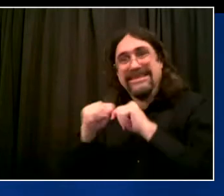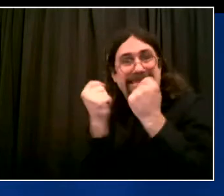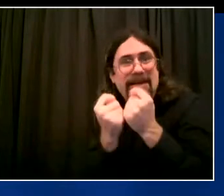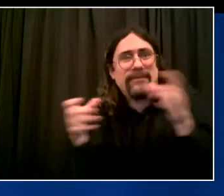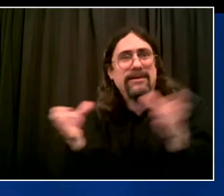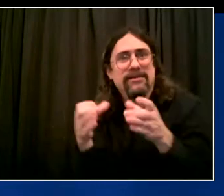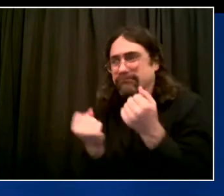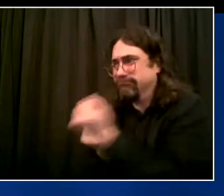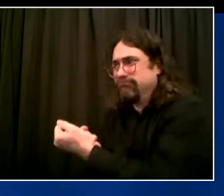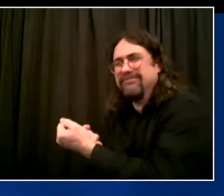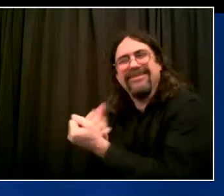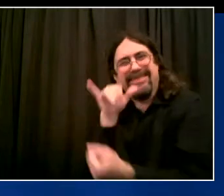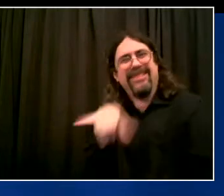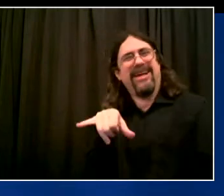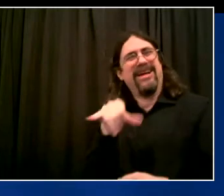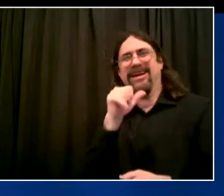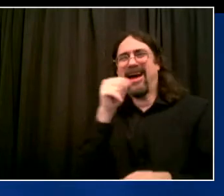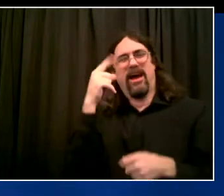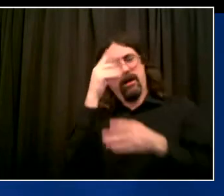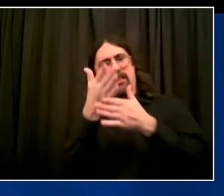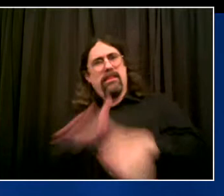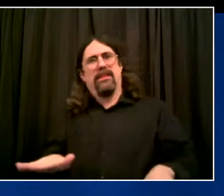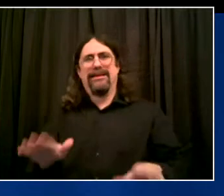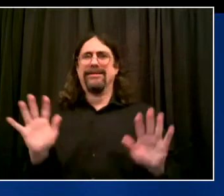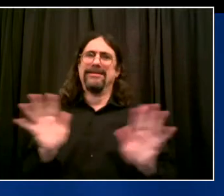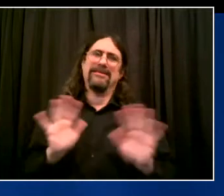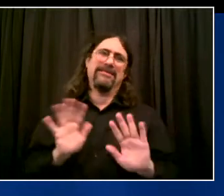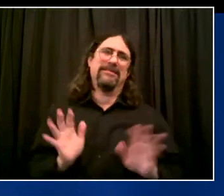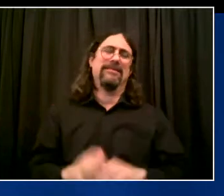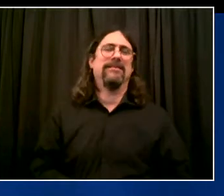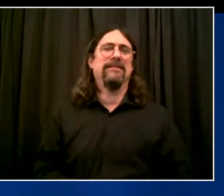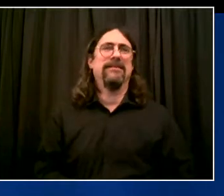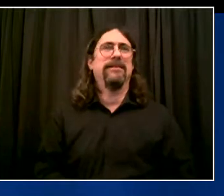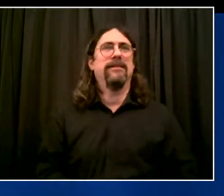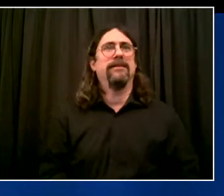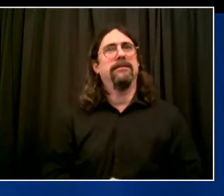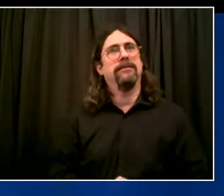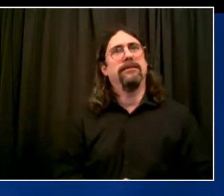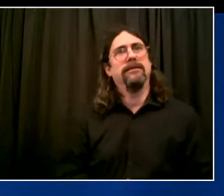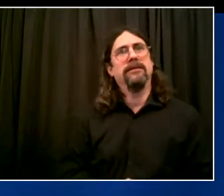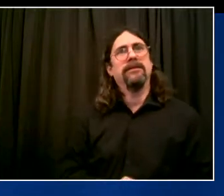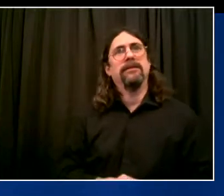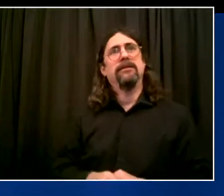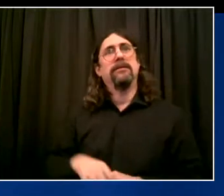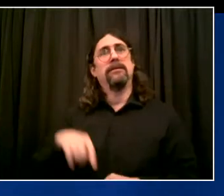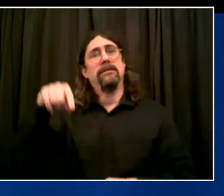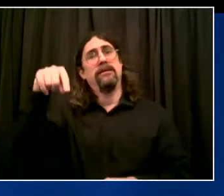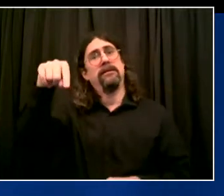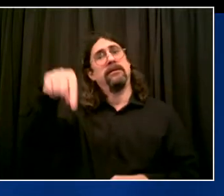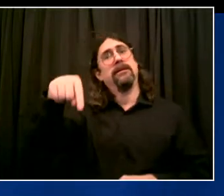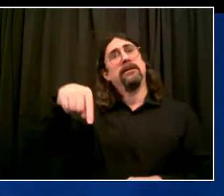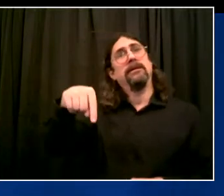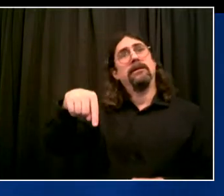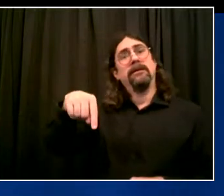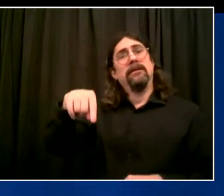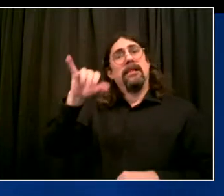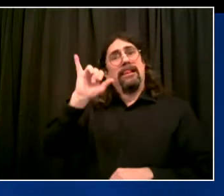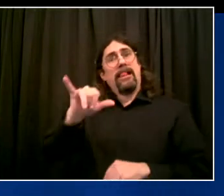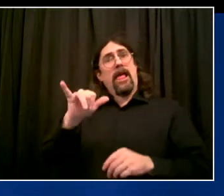HERE. . I THINK THIS IS GOING TO BE A POSITIVE STEP. FROM MY PERSPECTIVE IT IS A WIN, OPOPRTPOUNITY R FO PRECINCT COMMANDERS